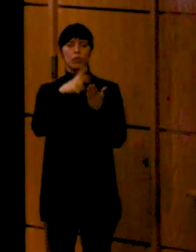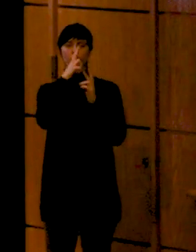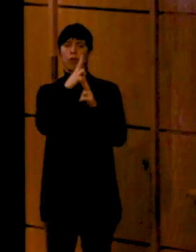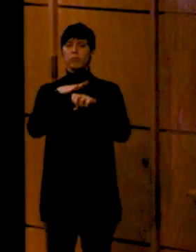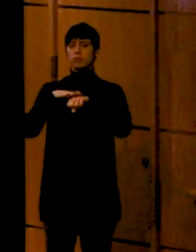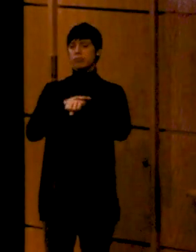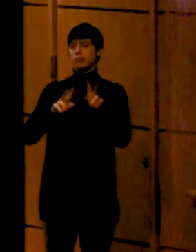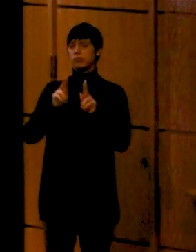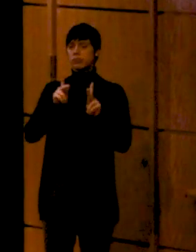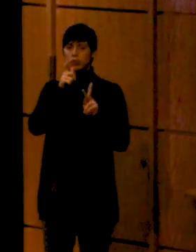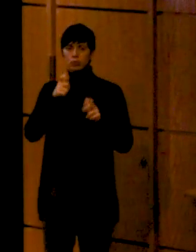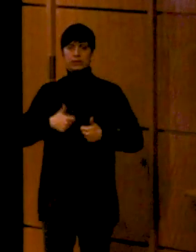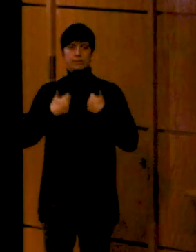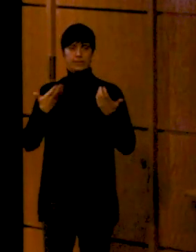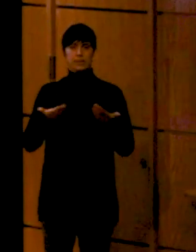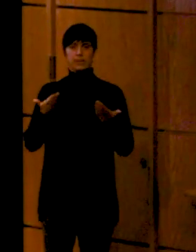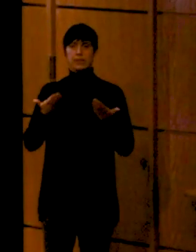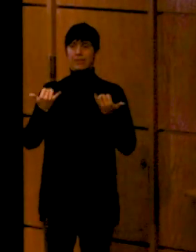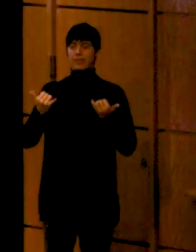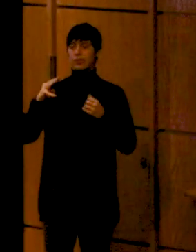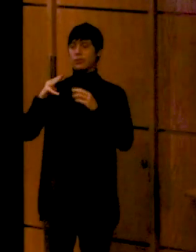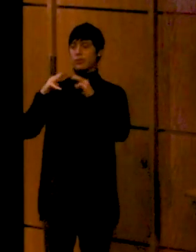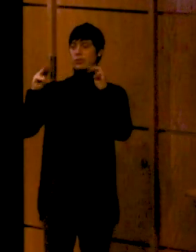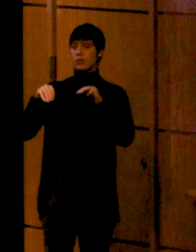whose ancestral lands the museum now stands.